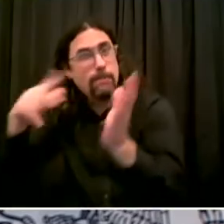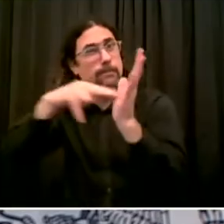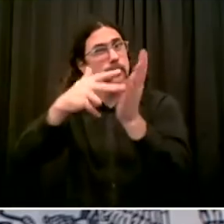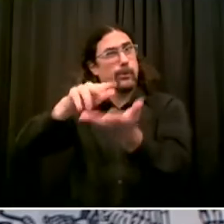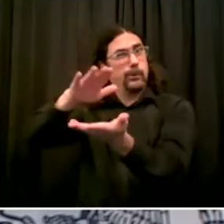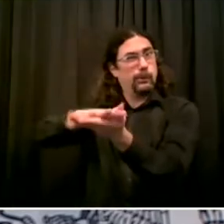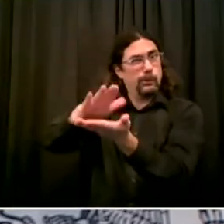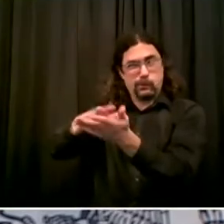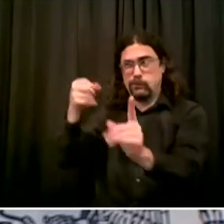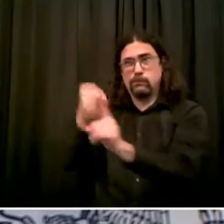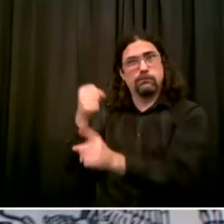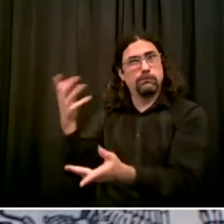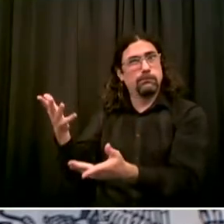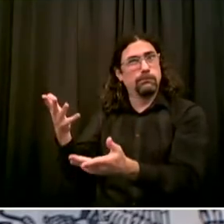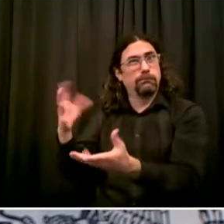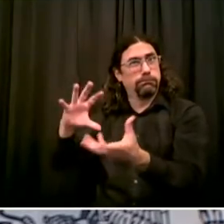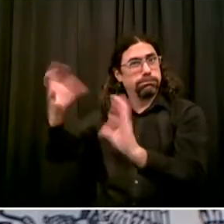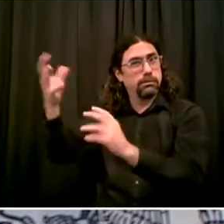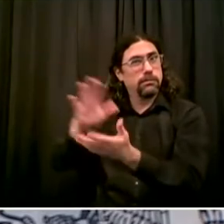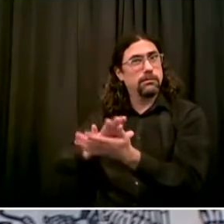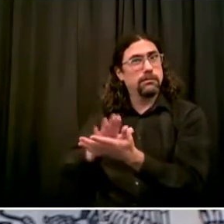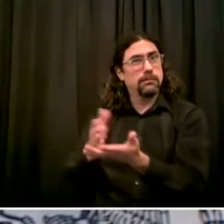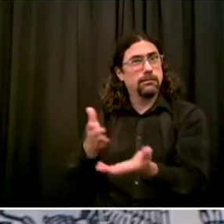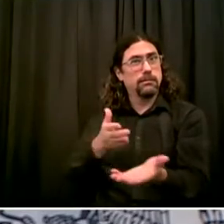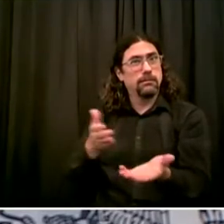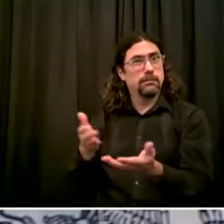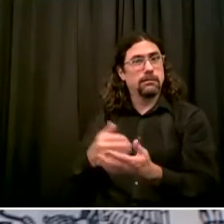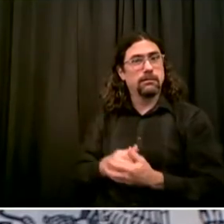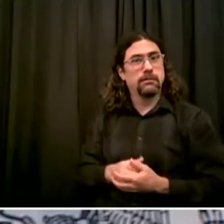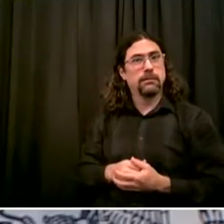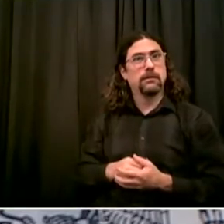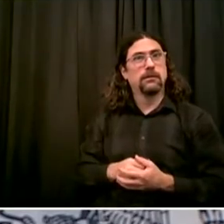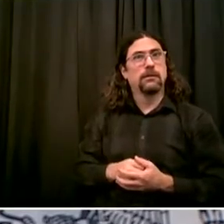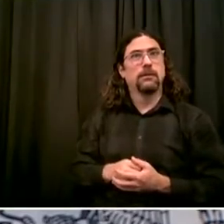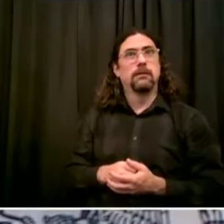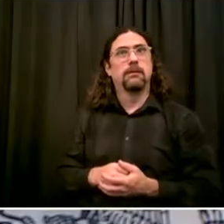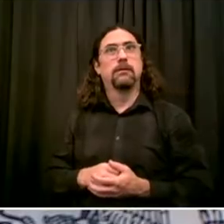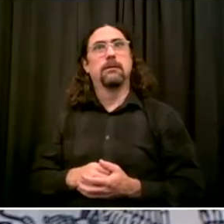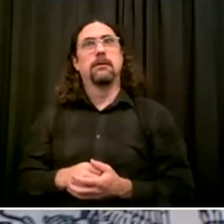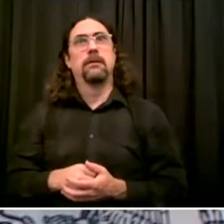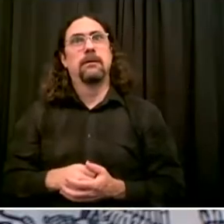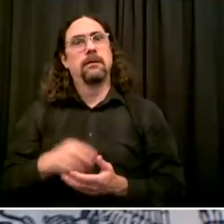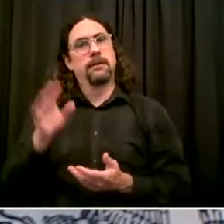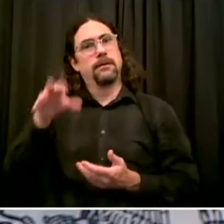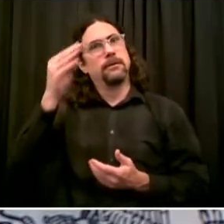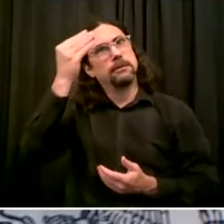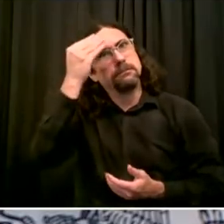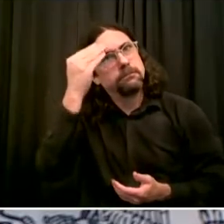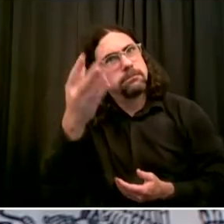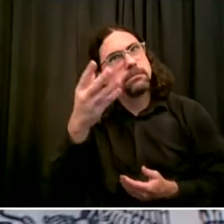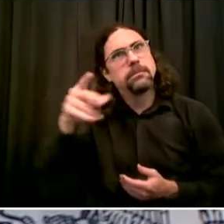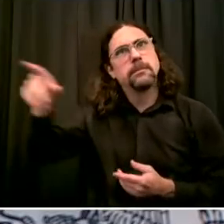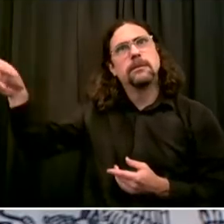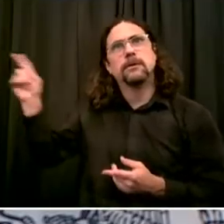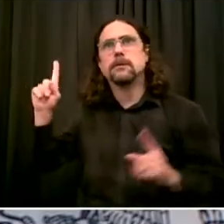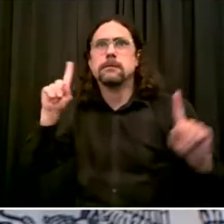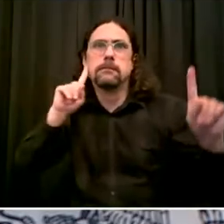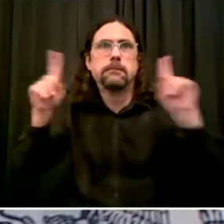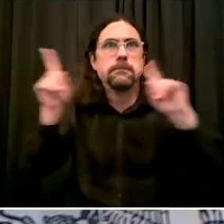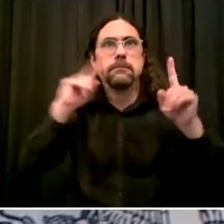PLAN. THE MANHATTAN SOLID WASTE BOARDSA ID I NFCETION RATES LAG AND THEY